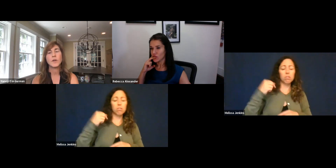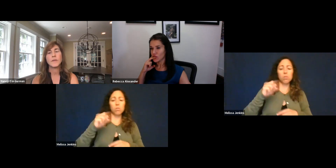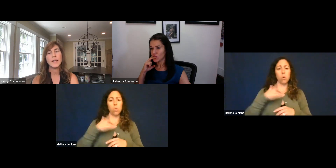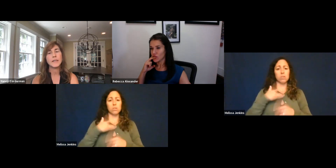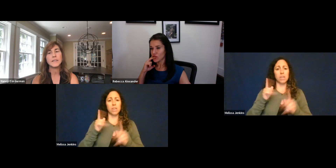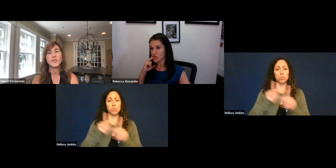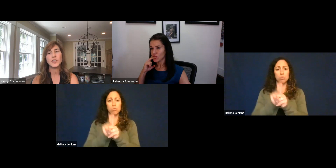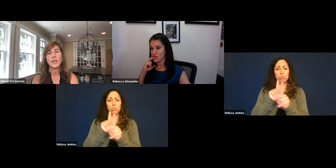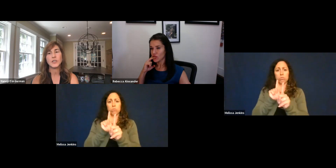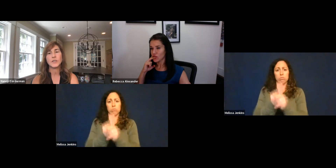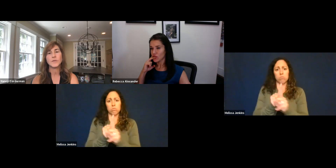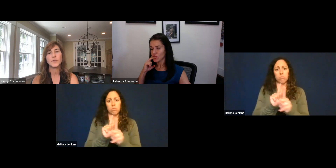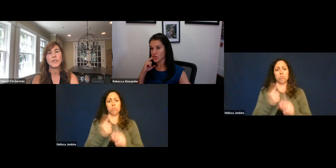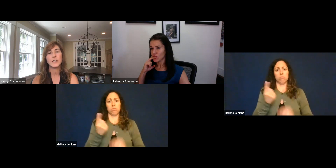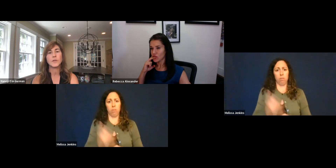Do you have any suggestions for dealing